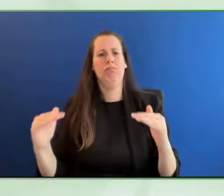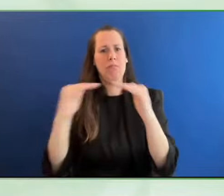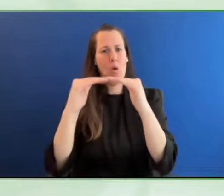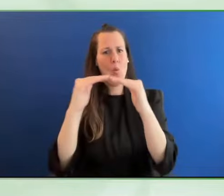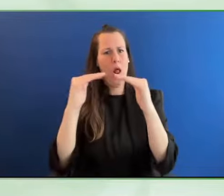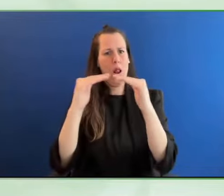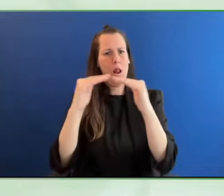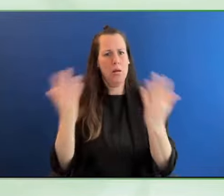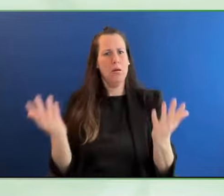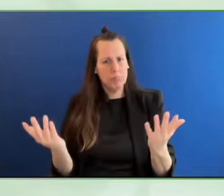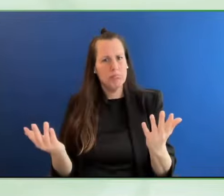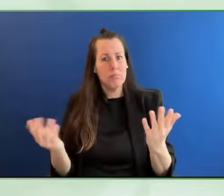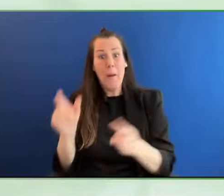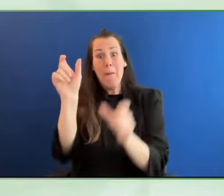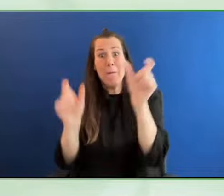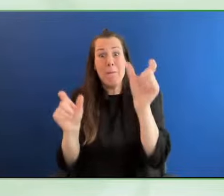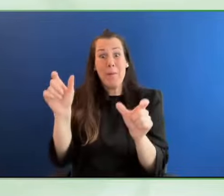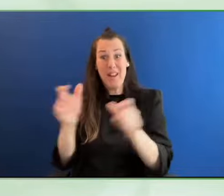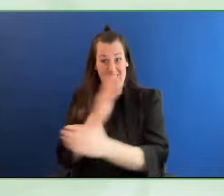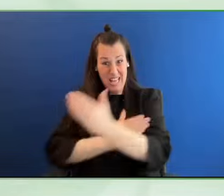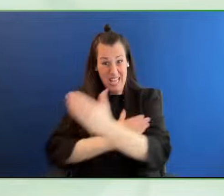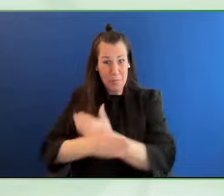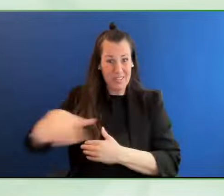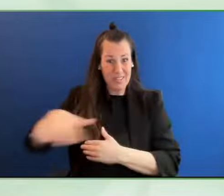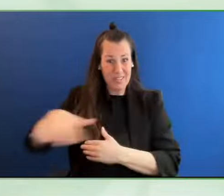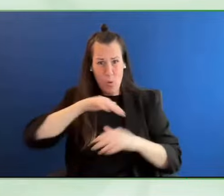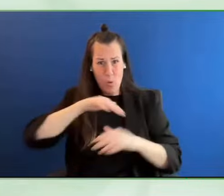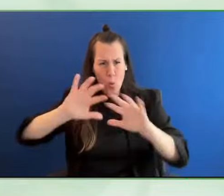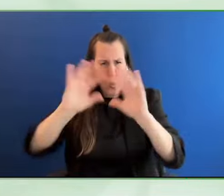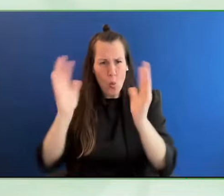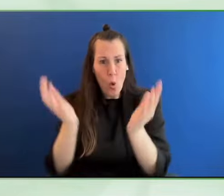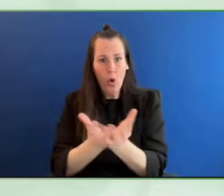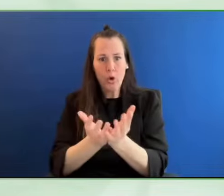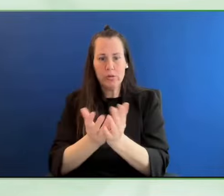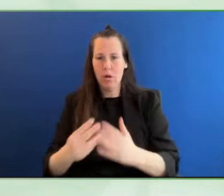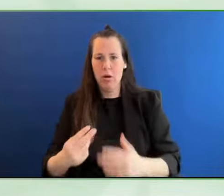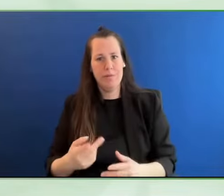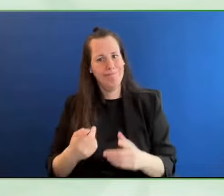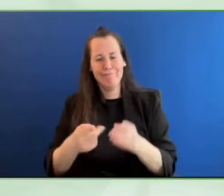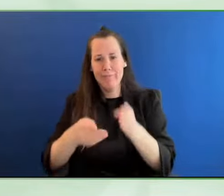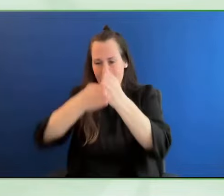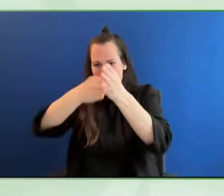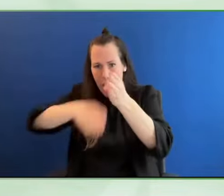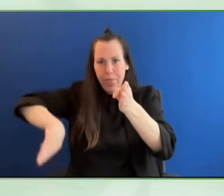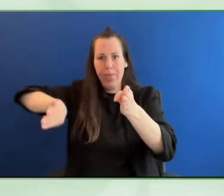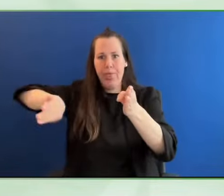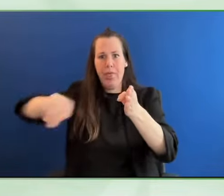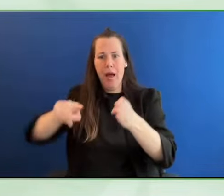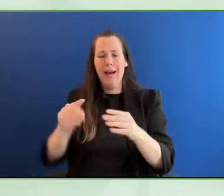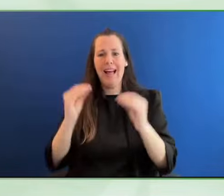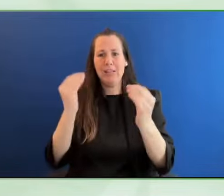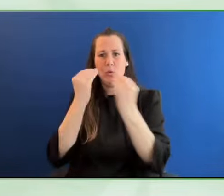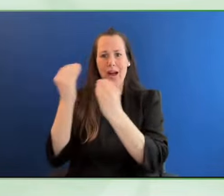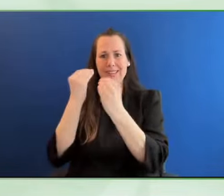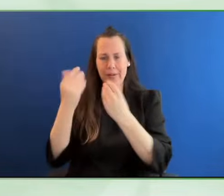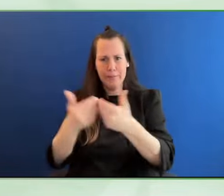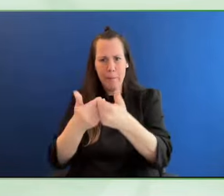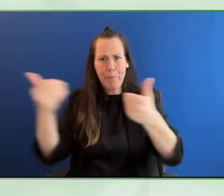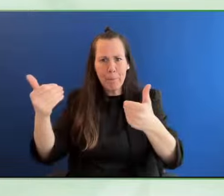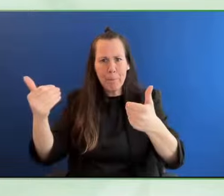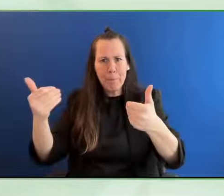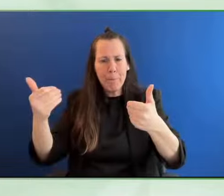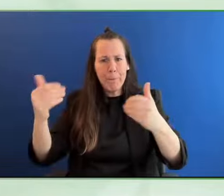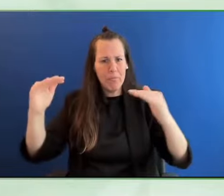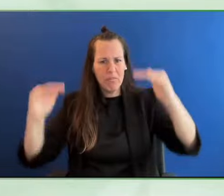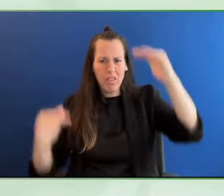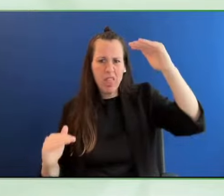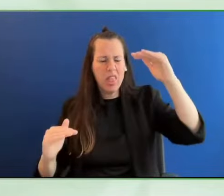They are talented in a variety of industries and fields and just need the opportunity.